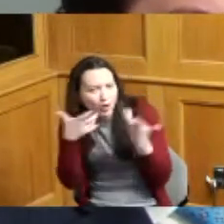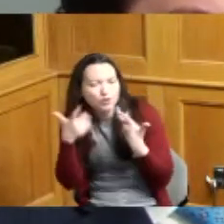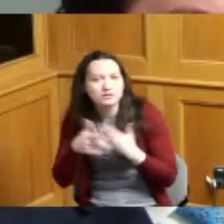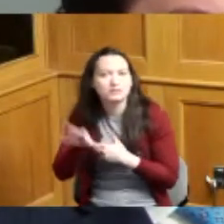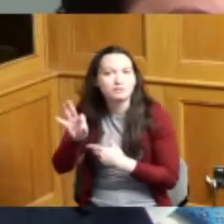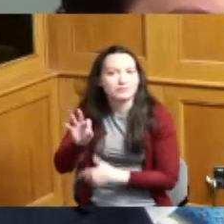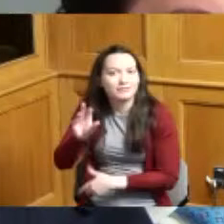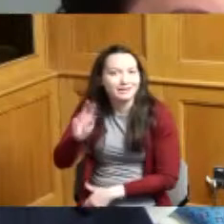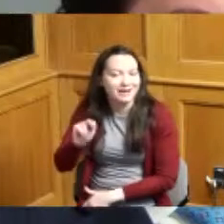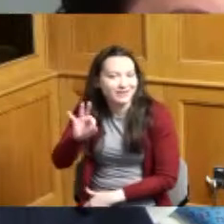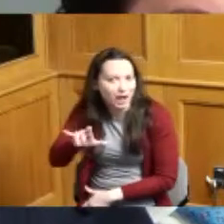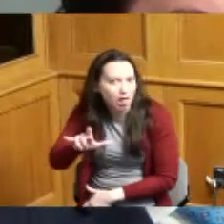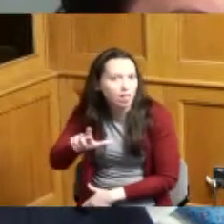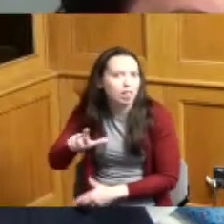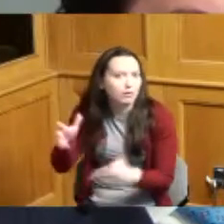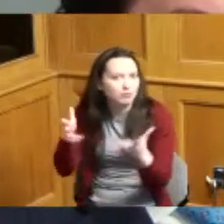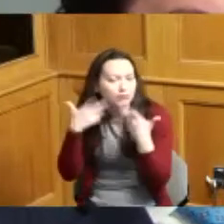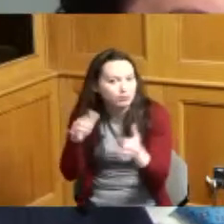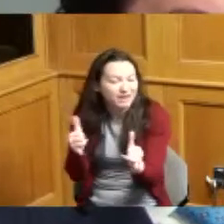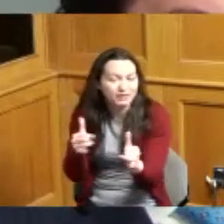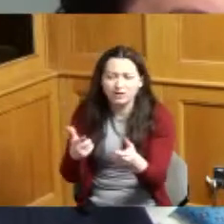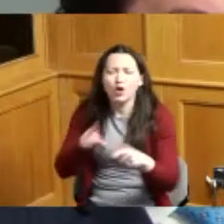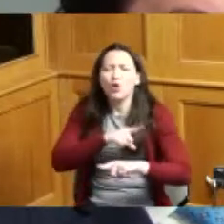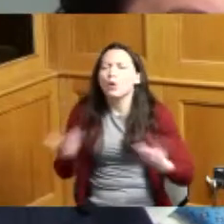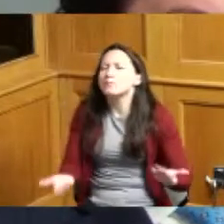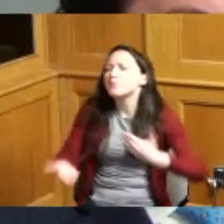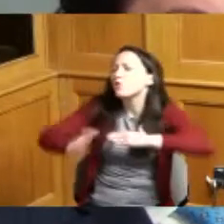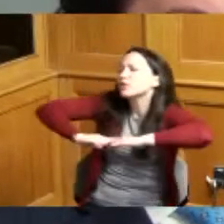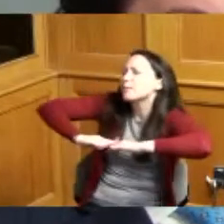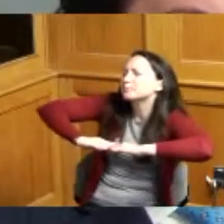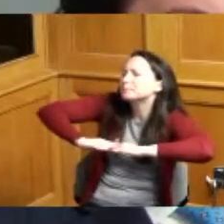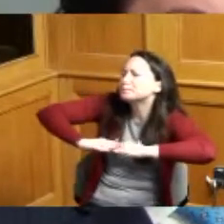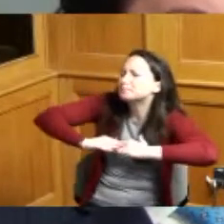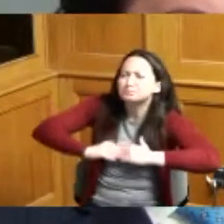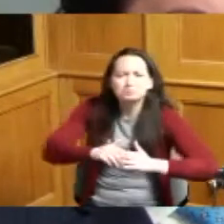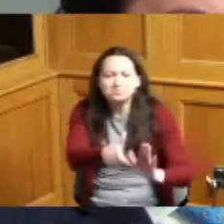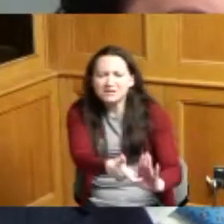franchise and also what are those things that overlap with uh with the needs of FIFA for the